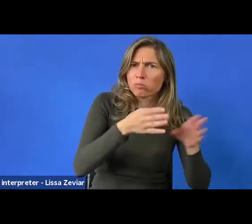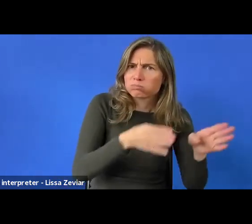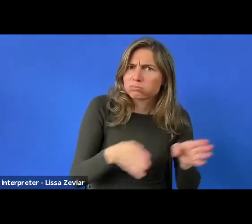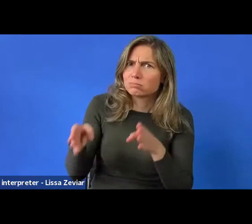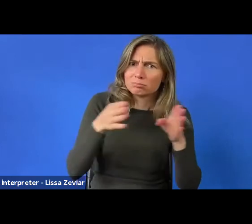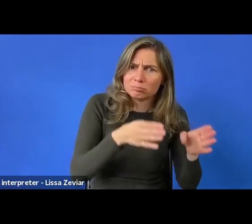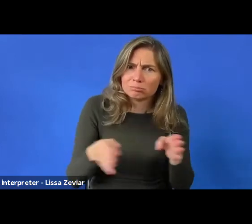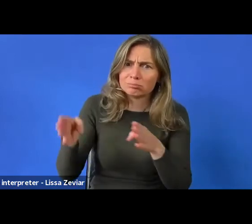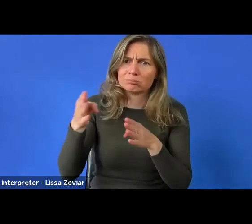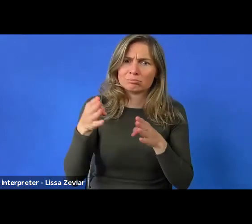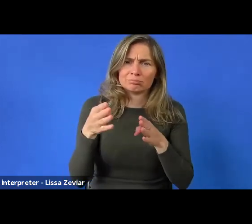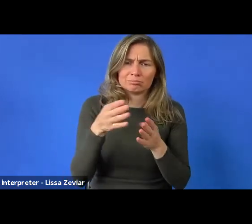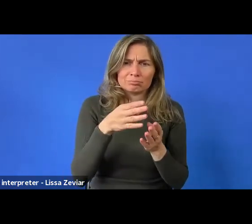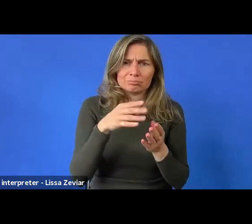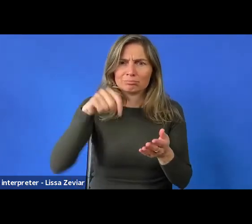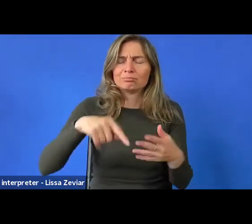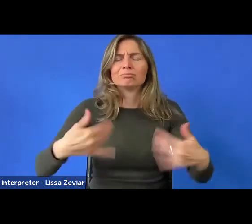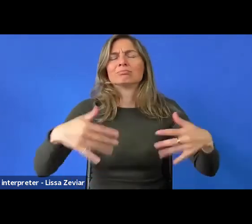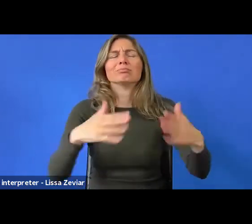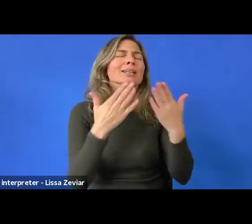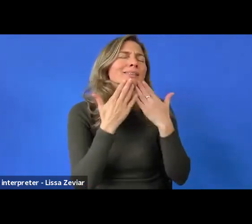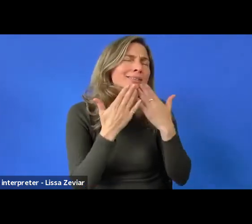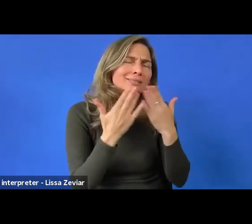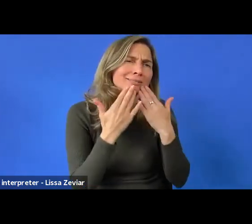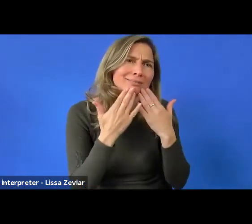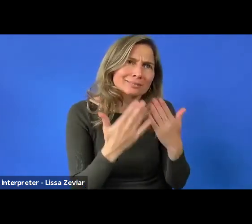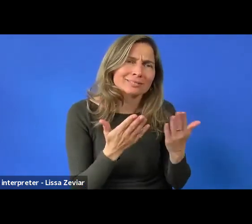And I want also to thank my colleagues